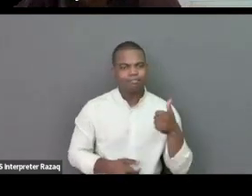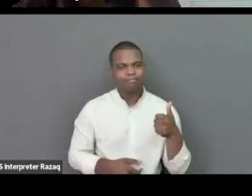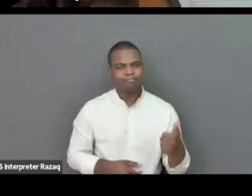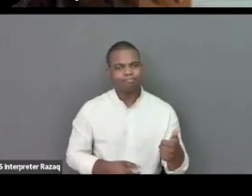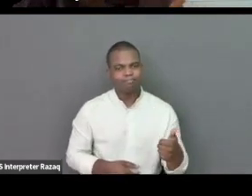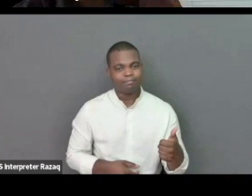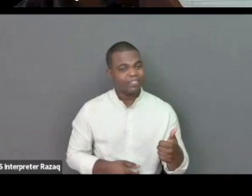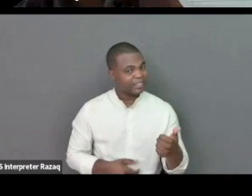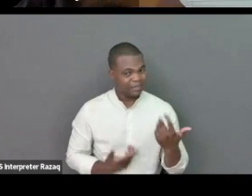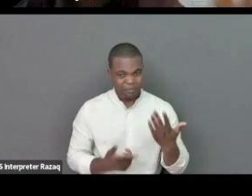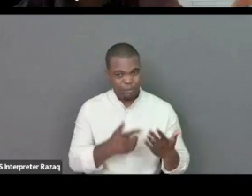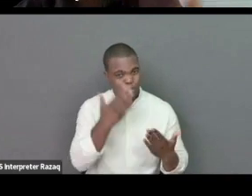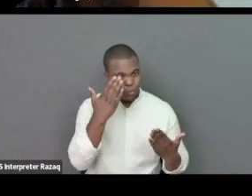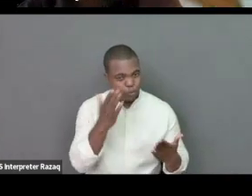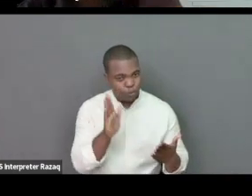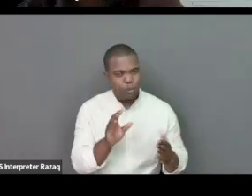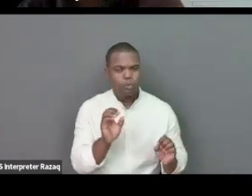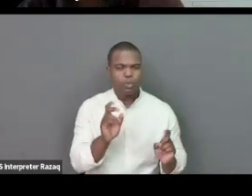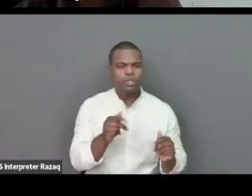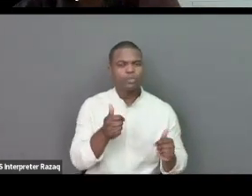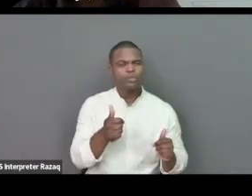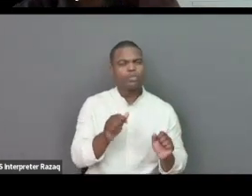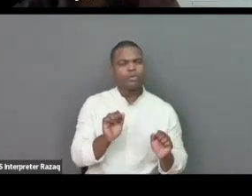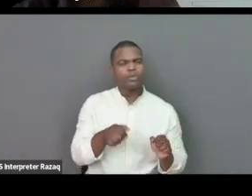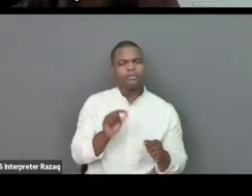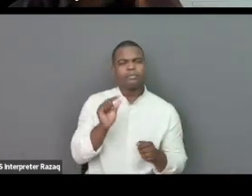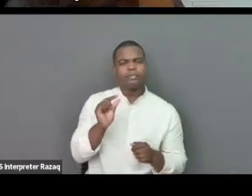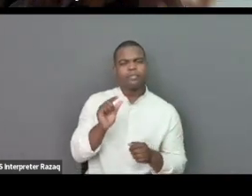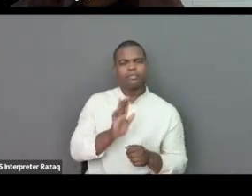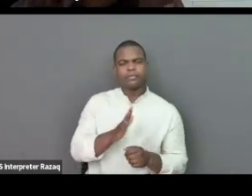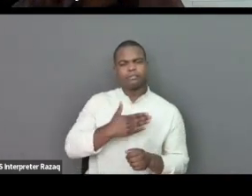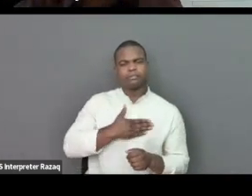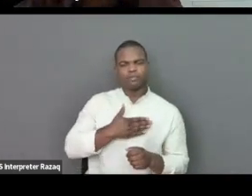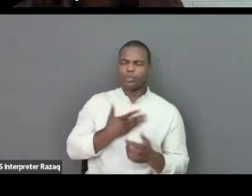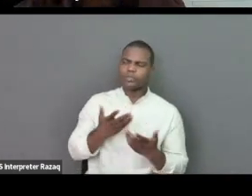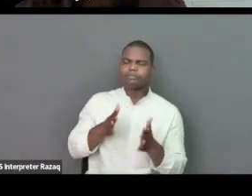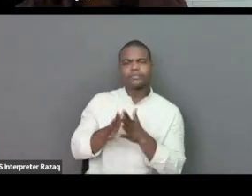to understand the issue, because in the end, the website is for users,